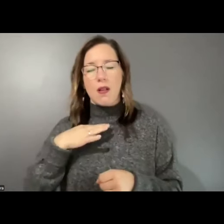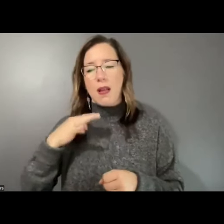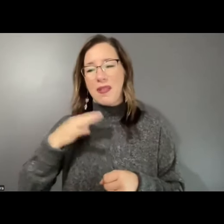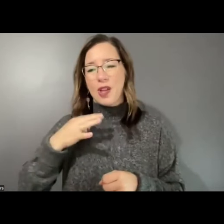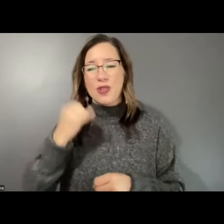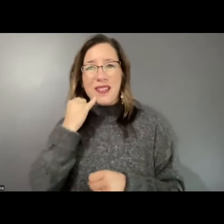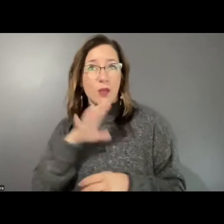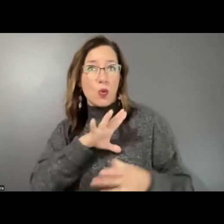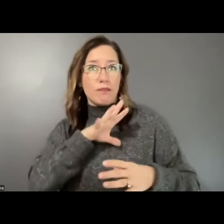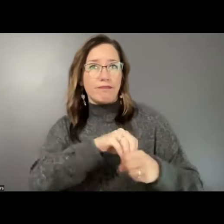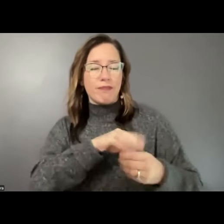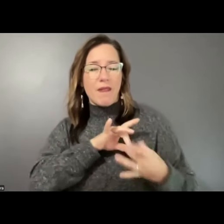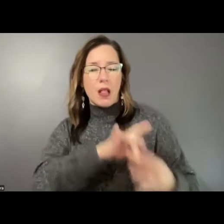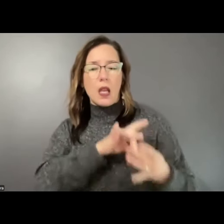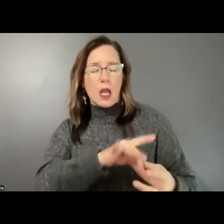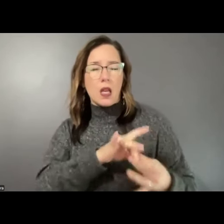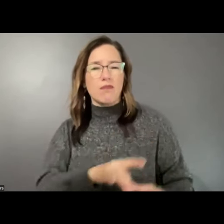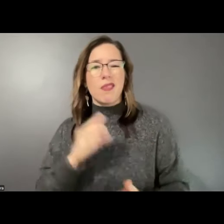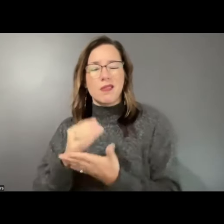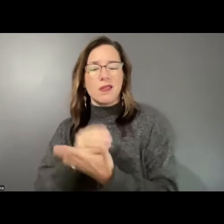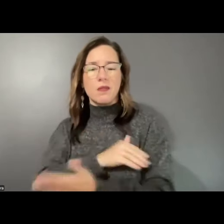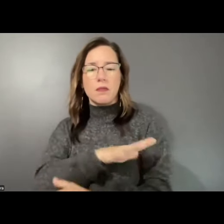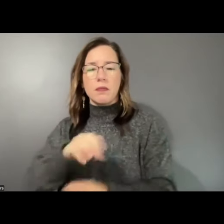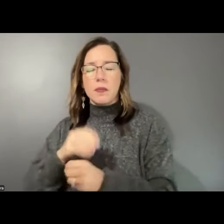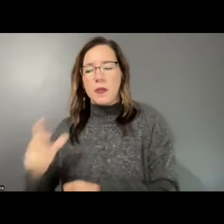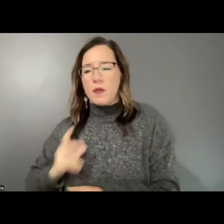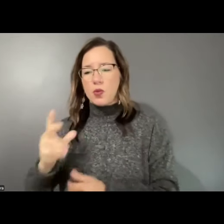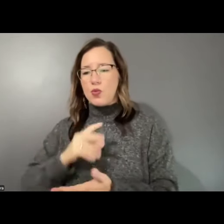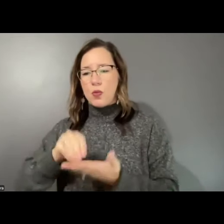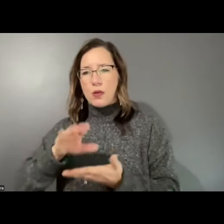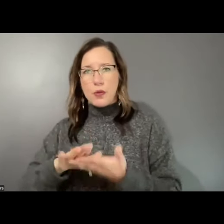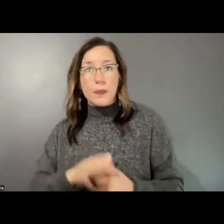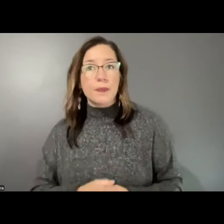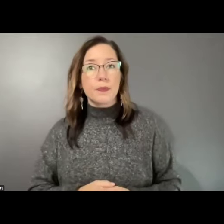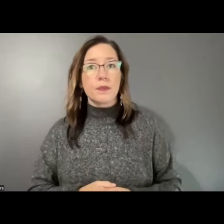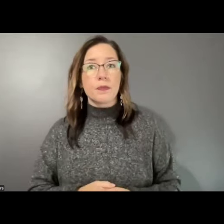affiliated. This list becomes part of the agency's official record. May I have a motion to consider